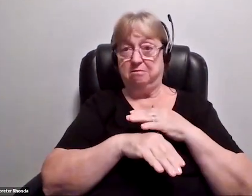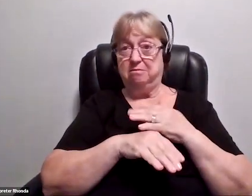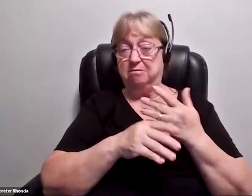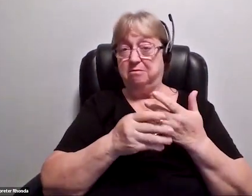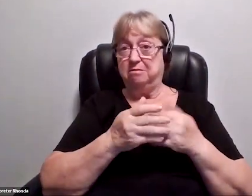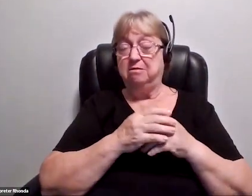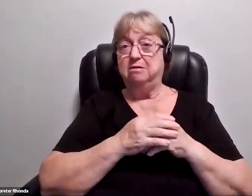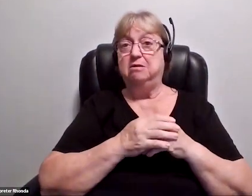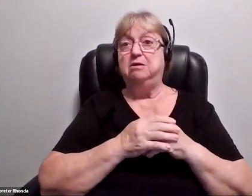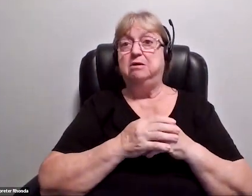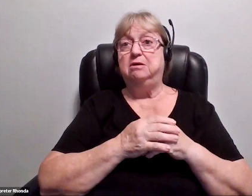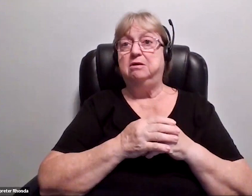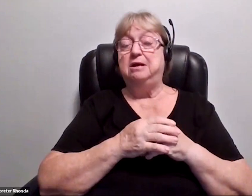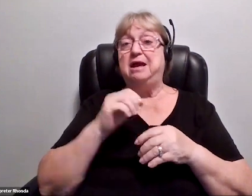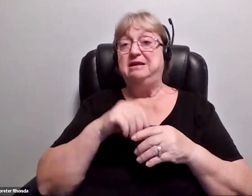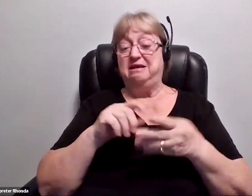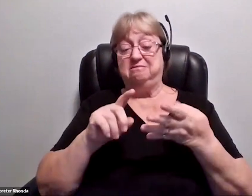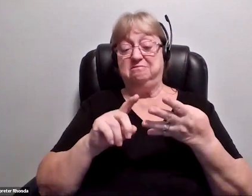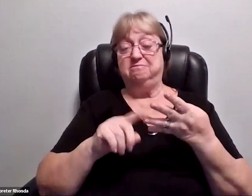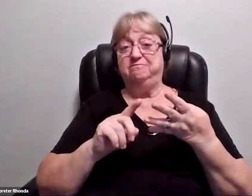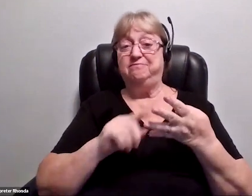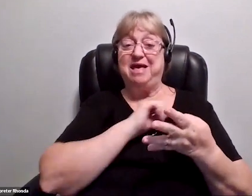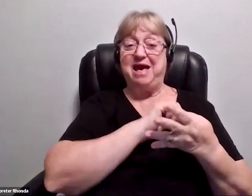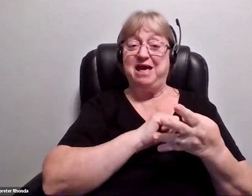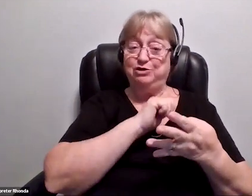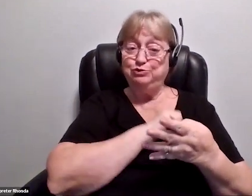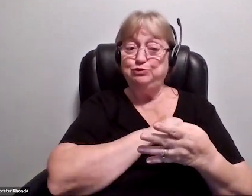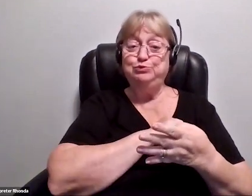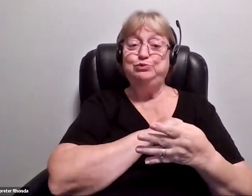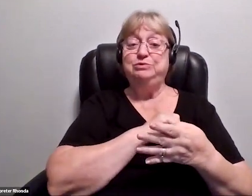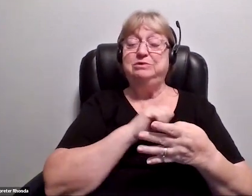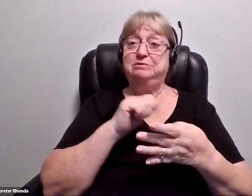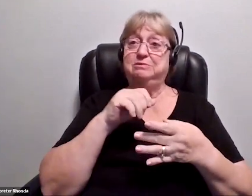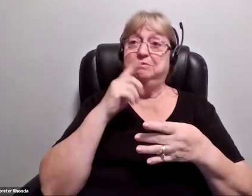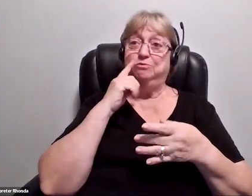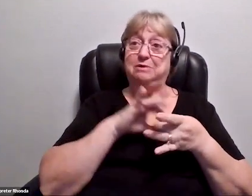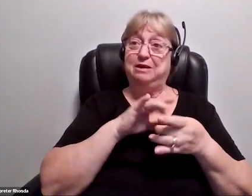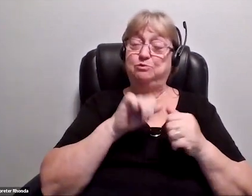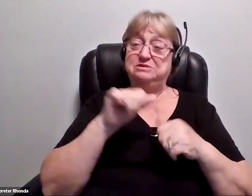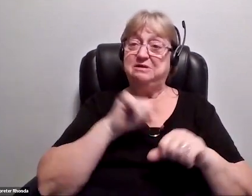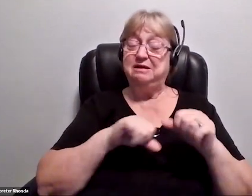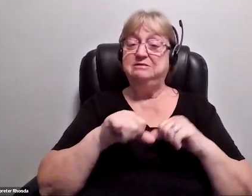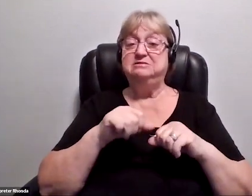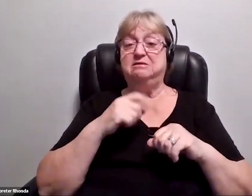In the category attitude, values and dispositions related to science, I identify some discussions